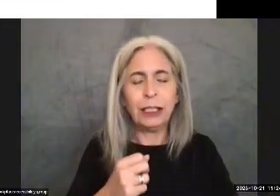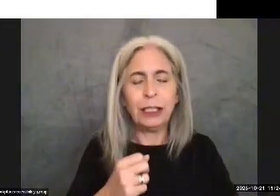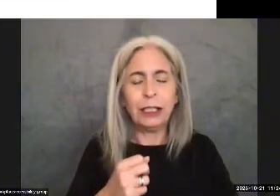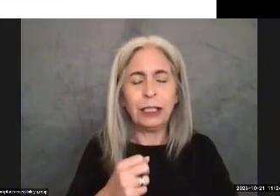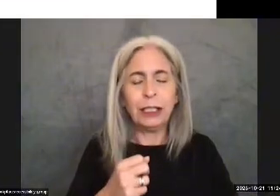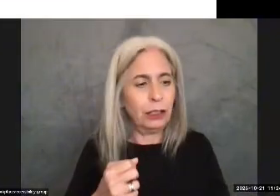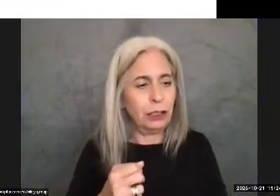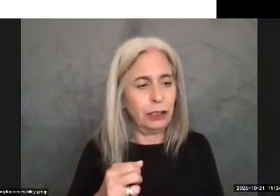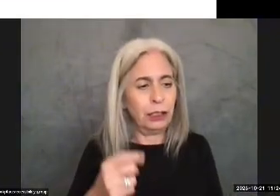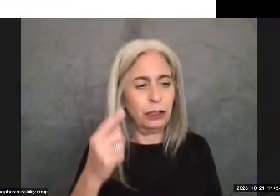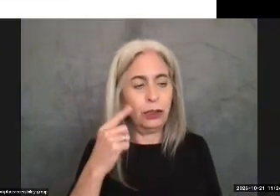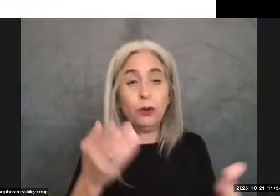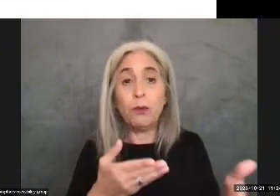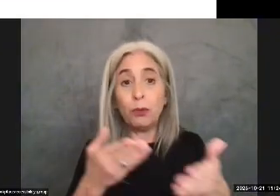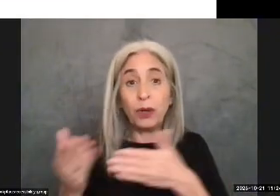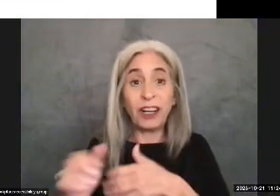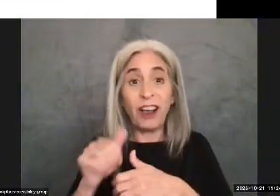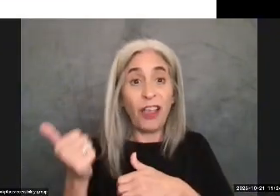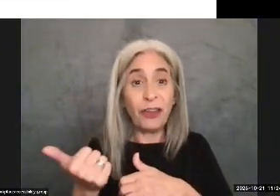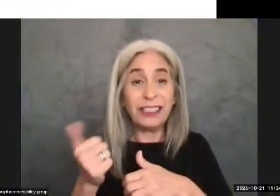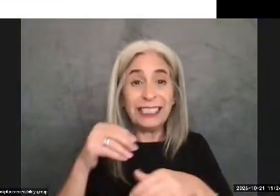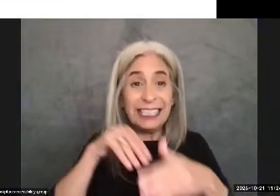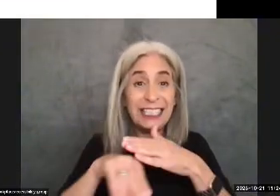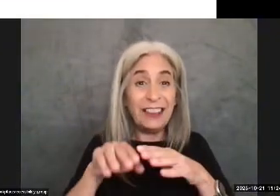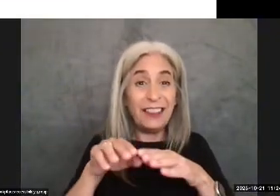Kathleen DeForest: To bring others into the accessibility circle with you.